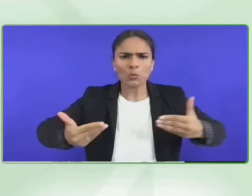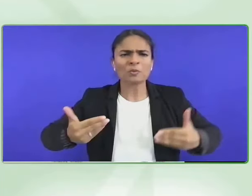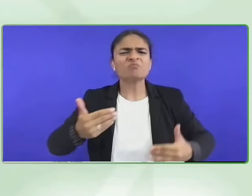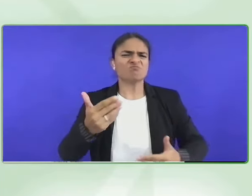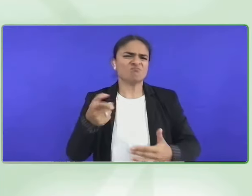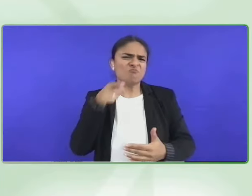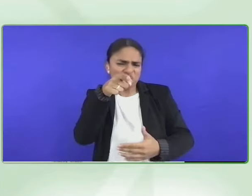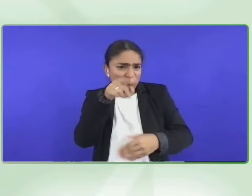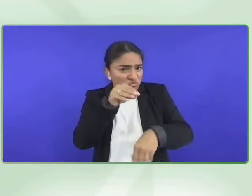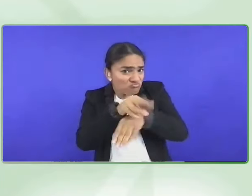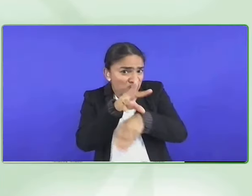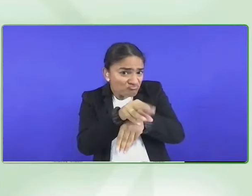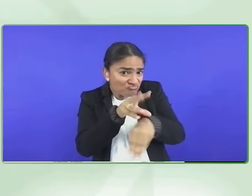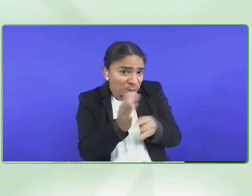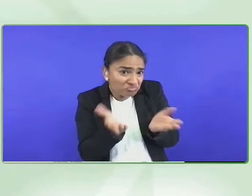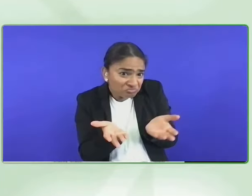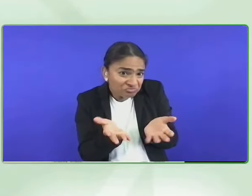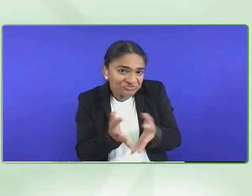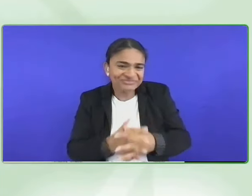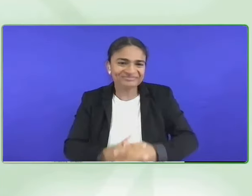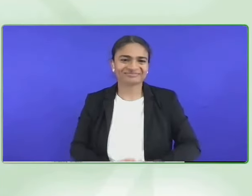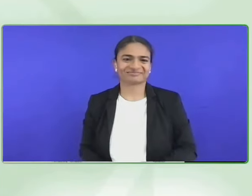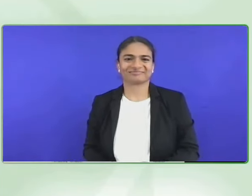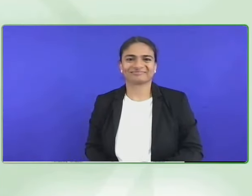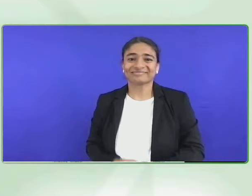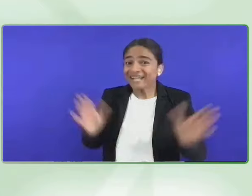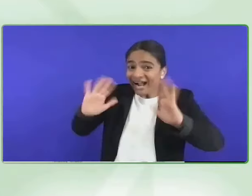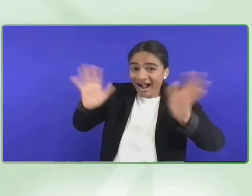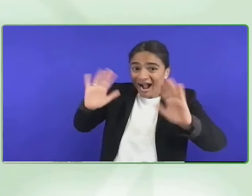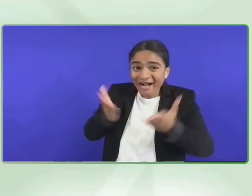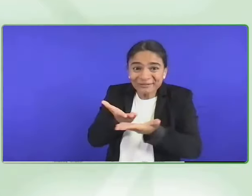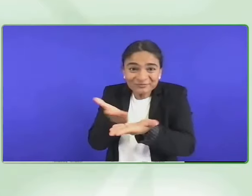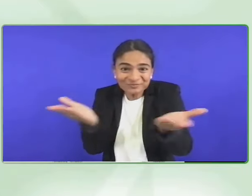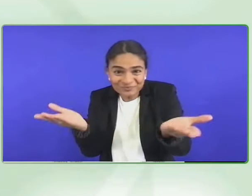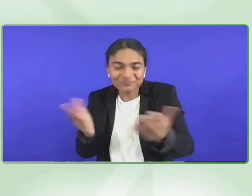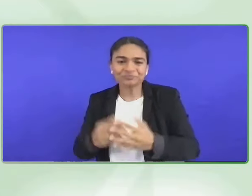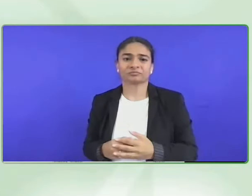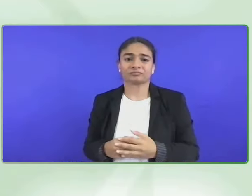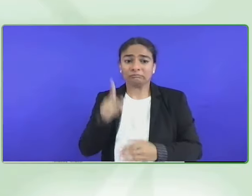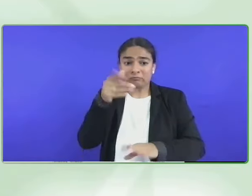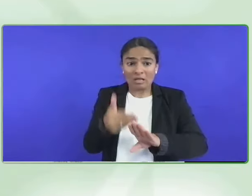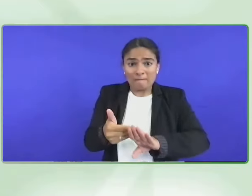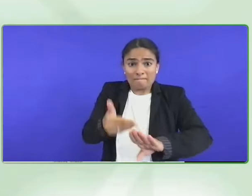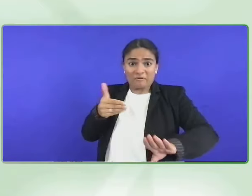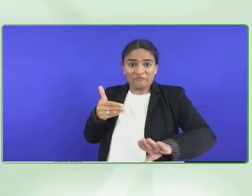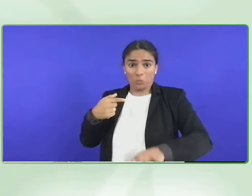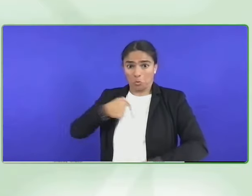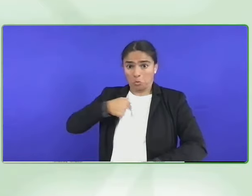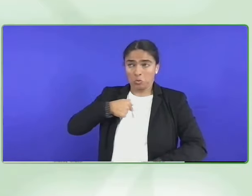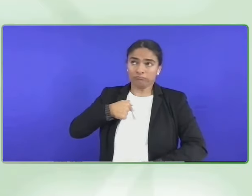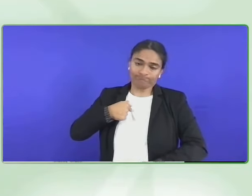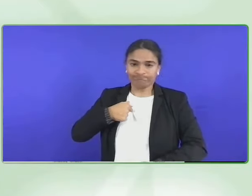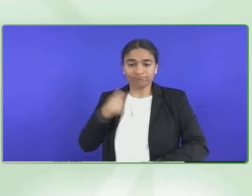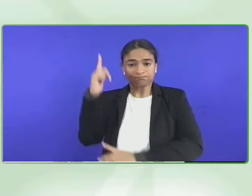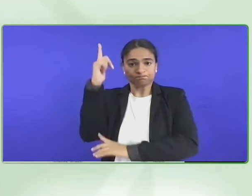pronounce, I'm wearing a pink floral shirt.